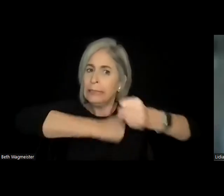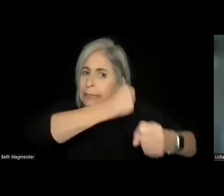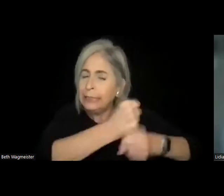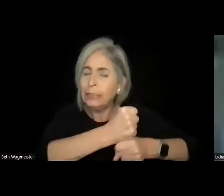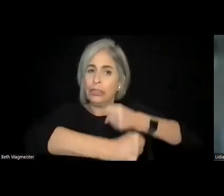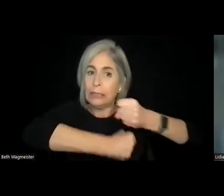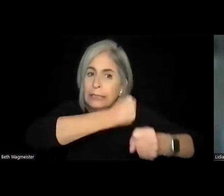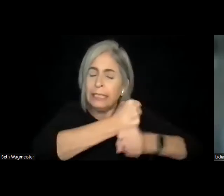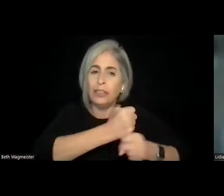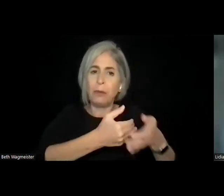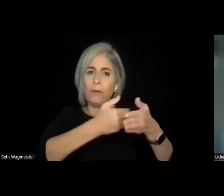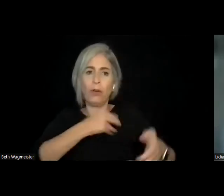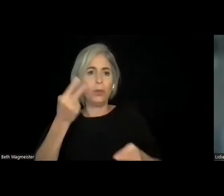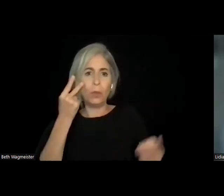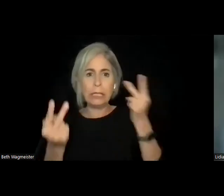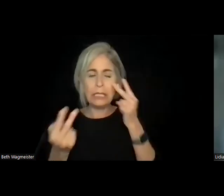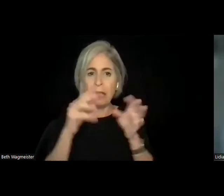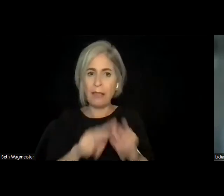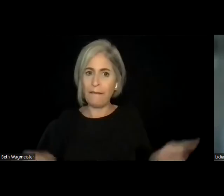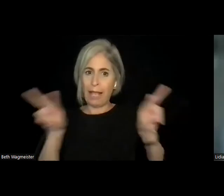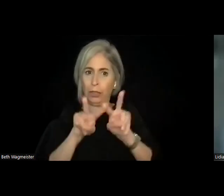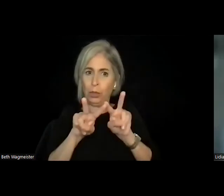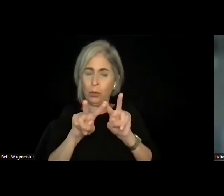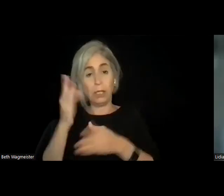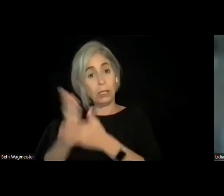value, it is very difficult and this is true, sometimes